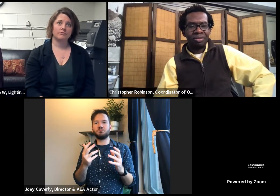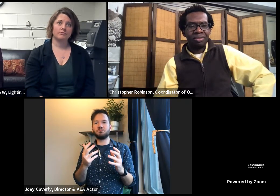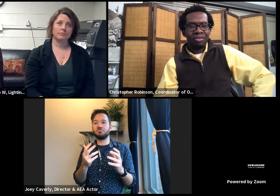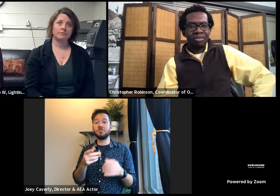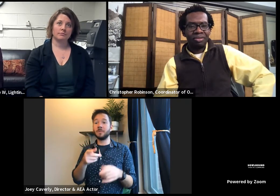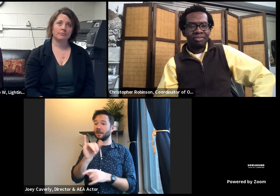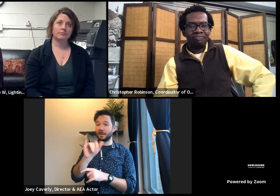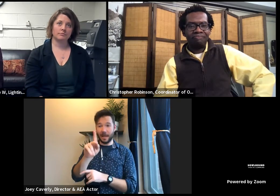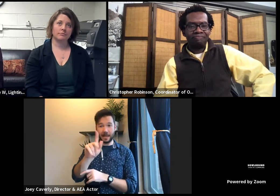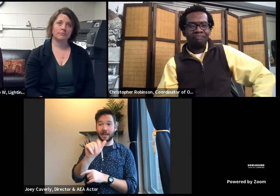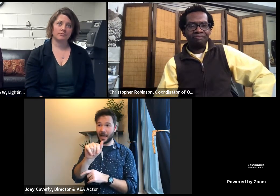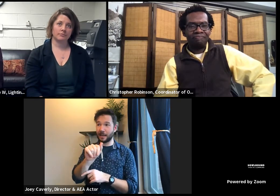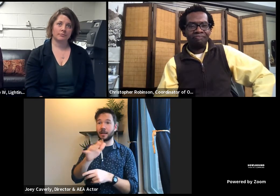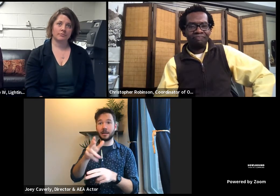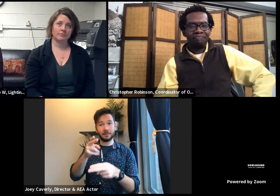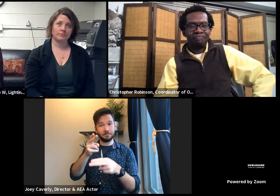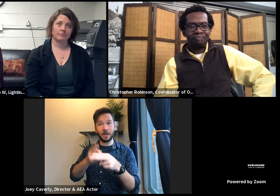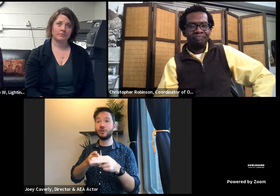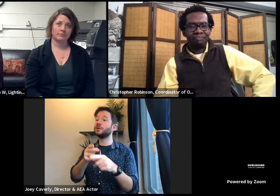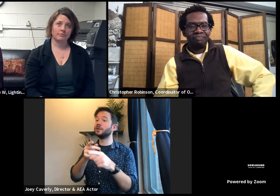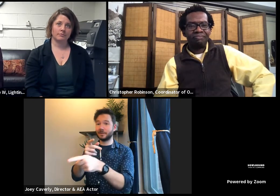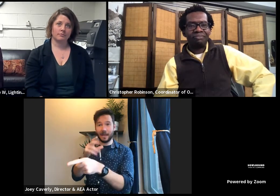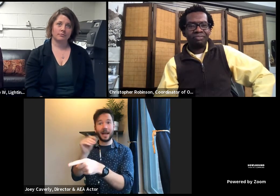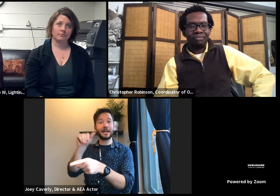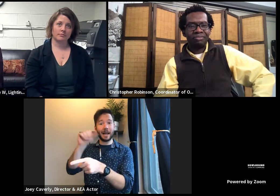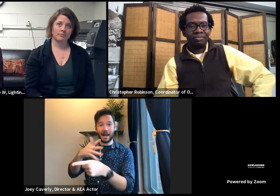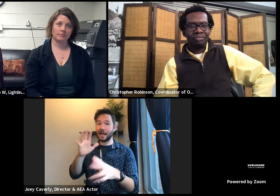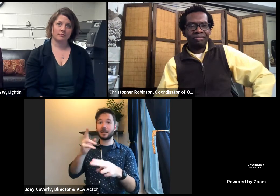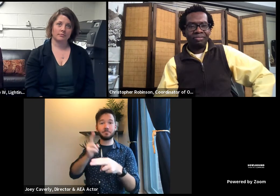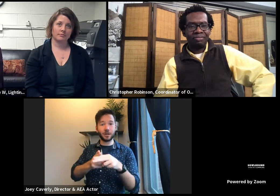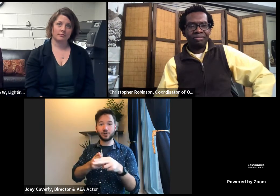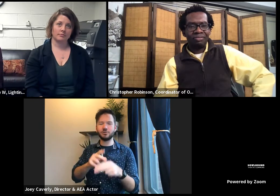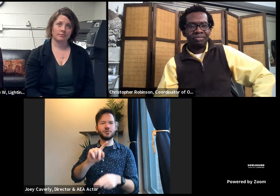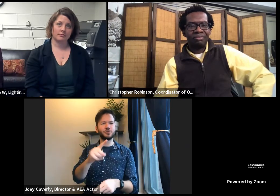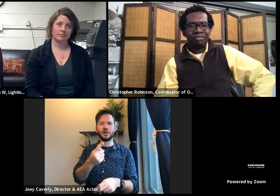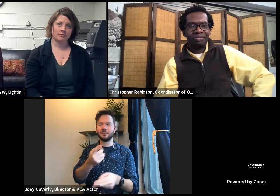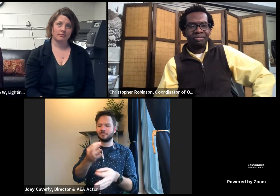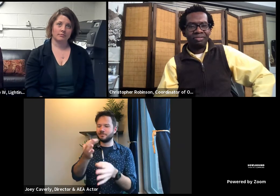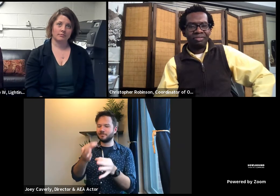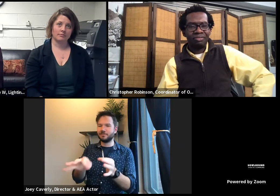but if you ask them, they will have a solution for you. Just as Kala mentioned and Annie mentioned,